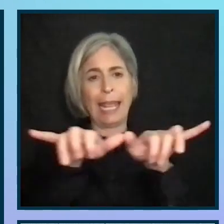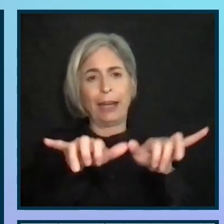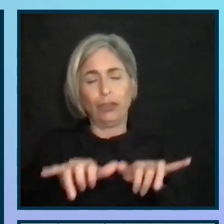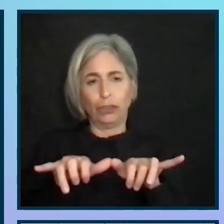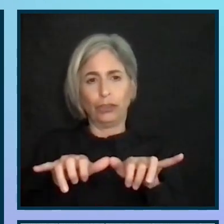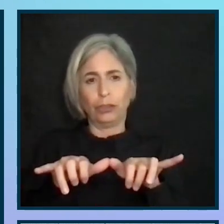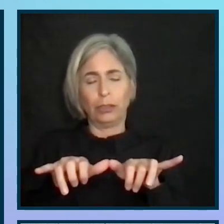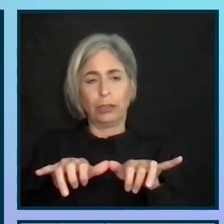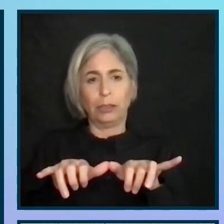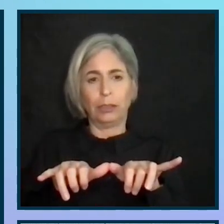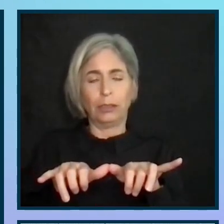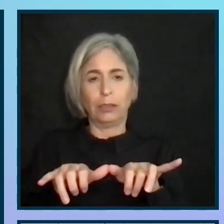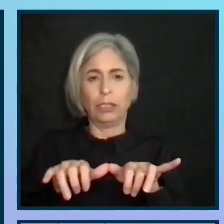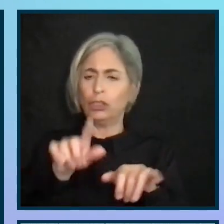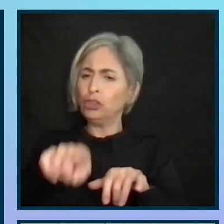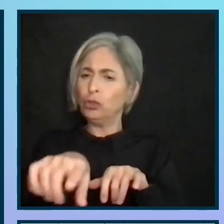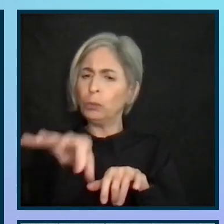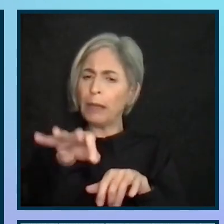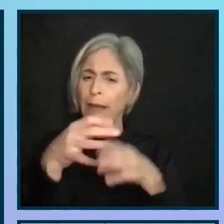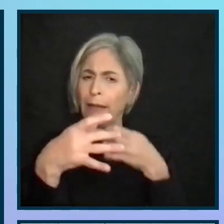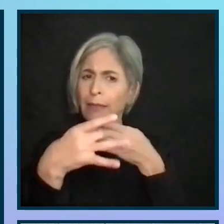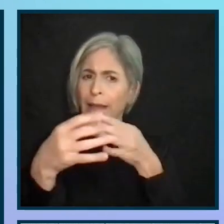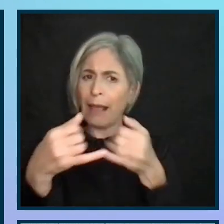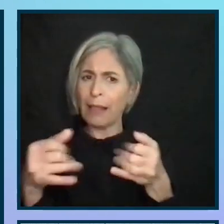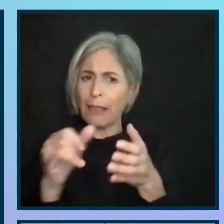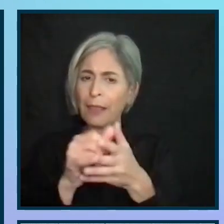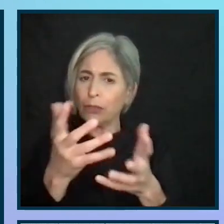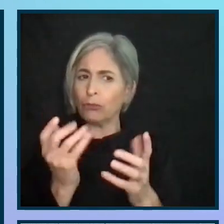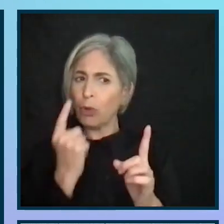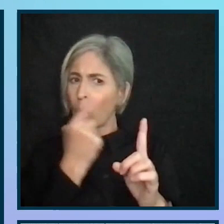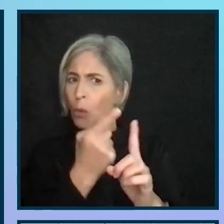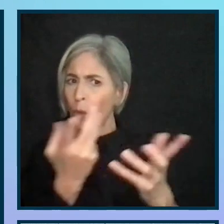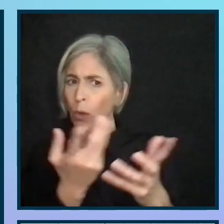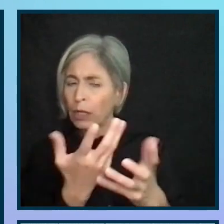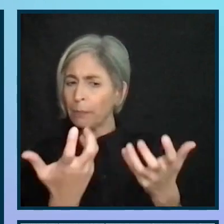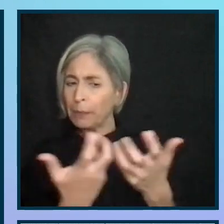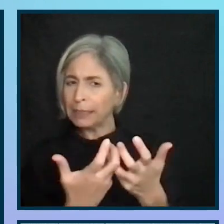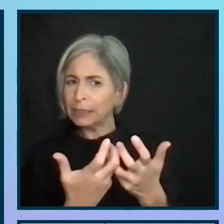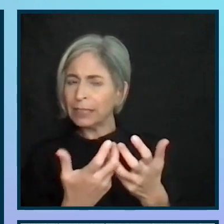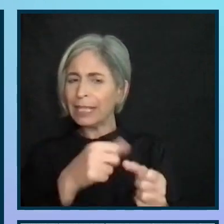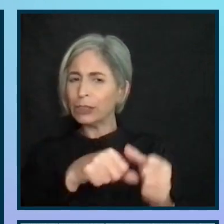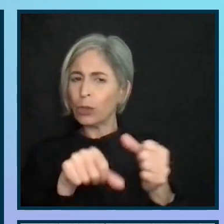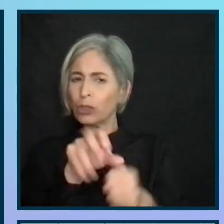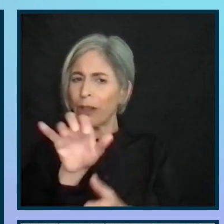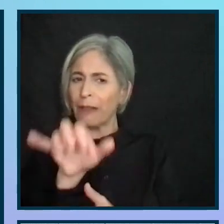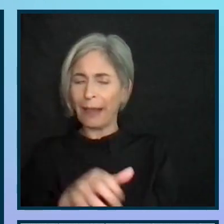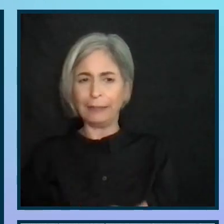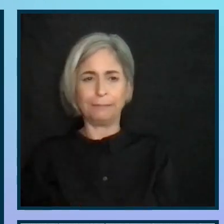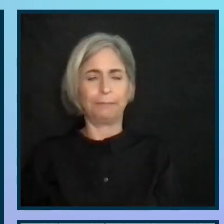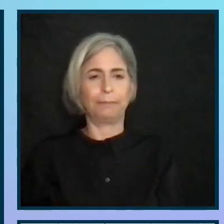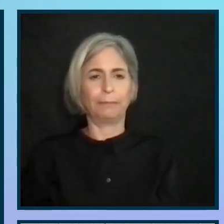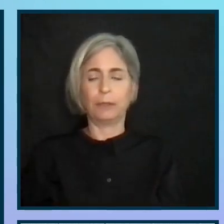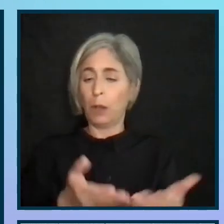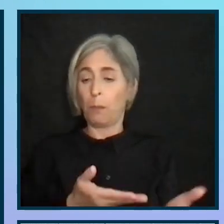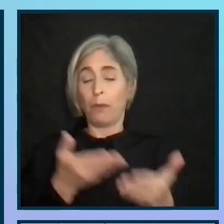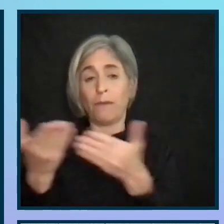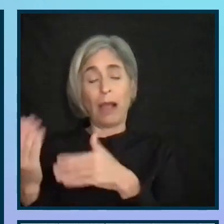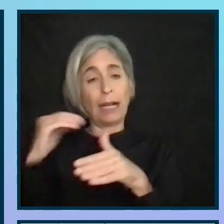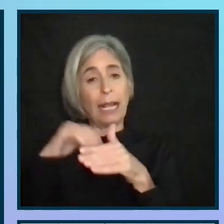You know, choose the guideline that you're looking to obtain and socialize that. Provide access to accessibility